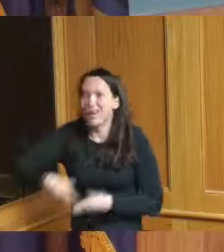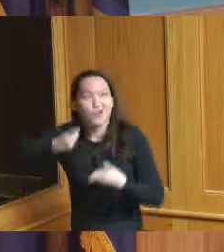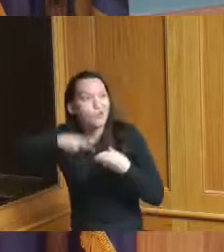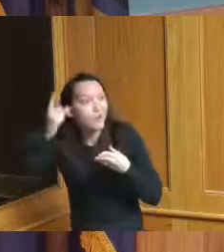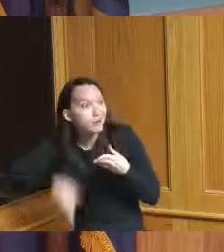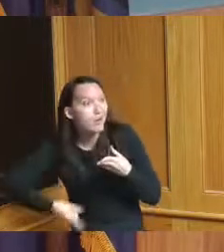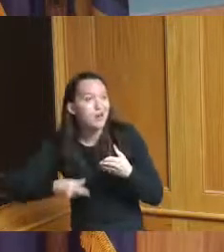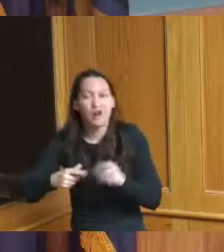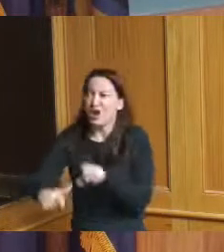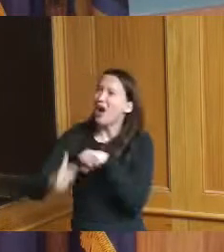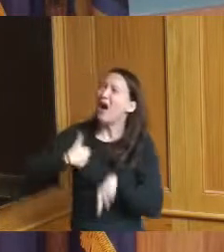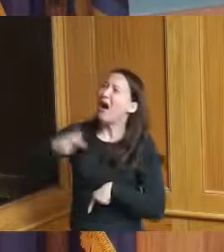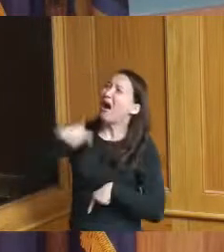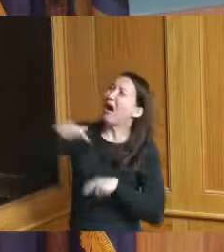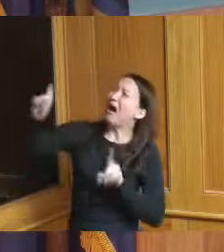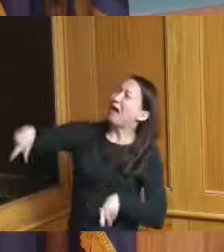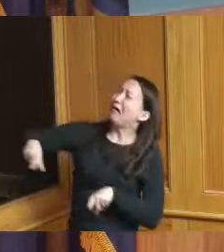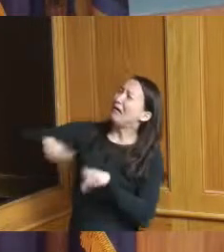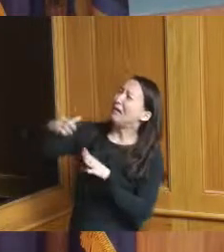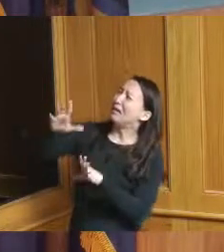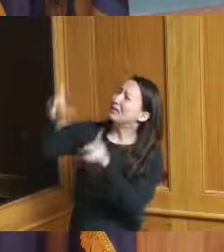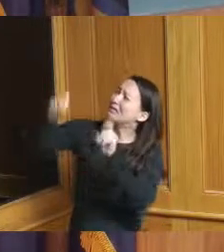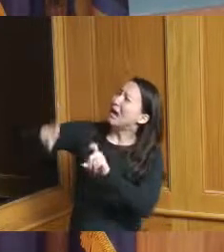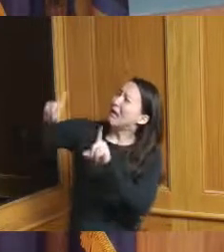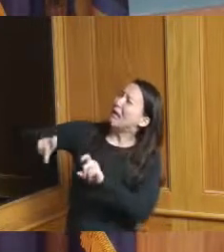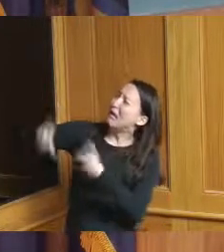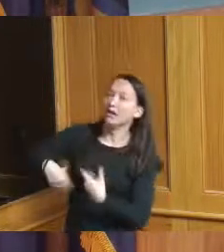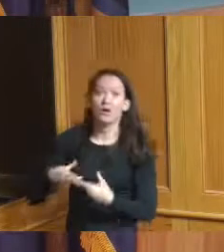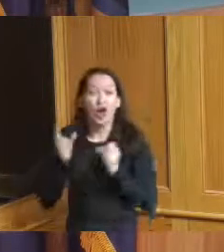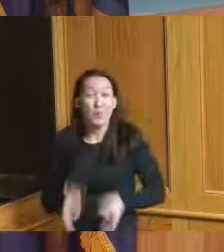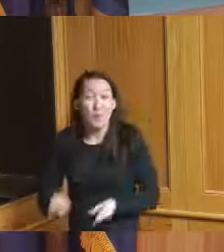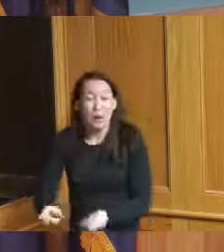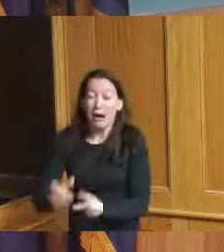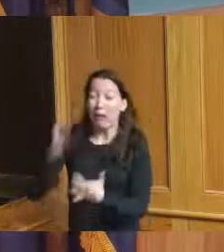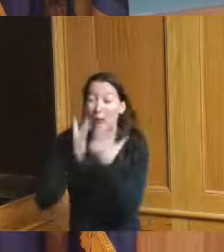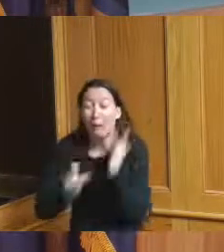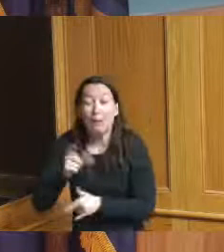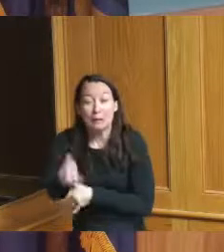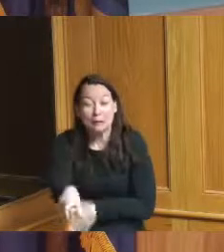office I need a test I need a test so people are rushing and desperate to get tests they go